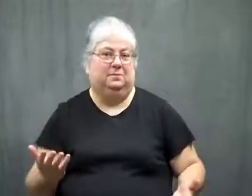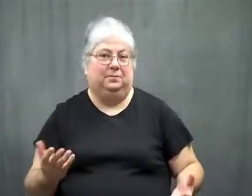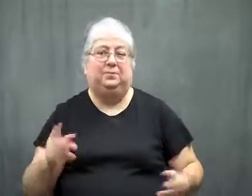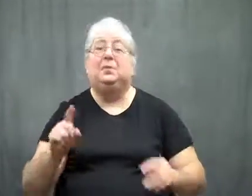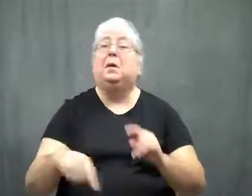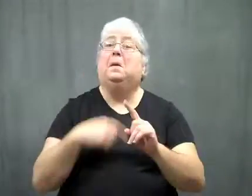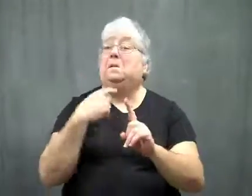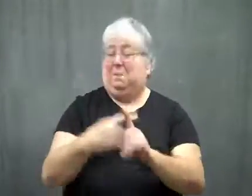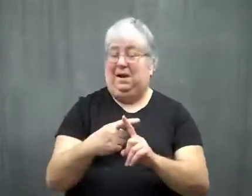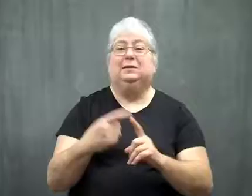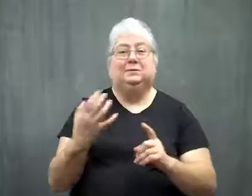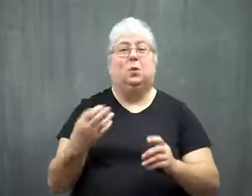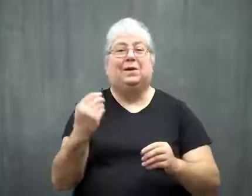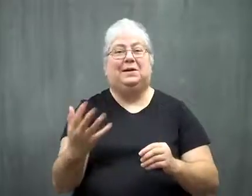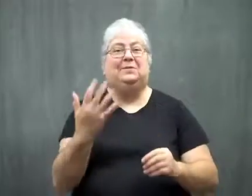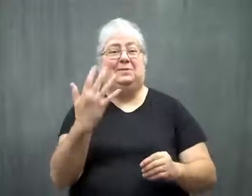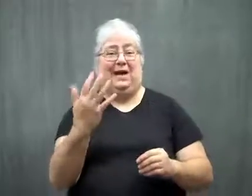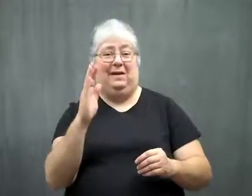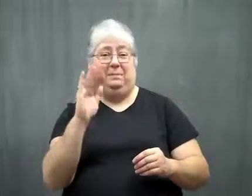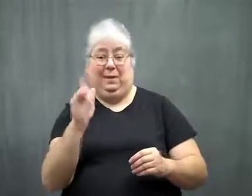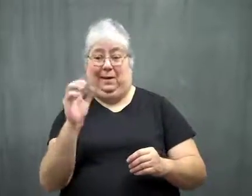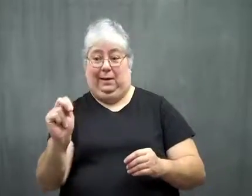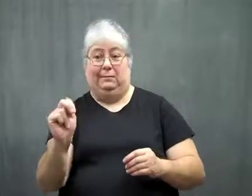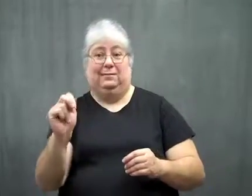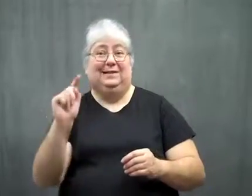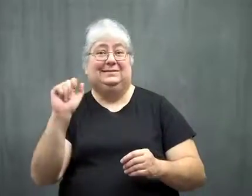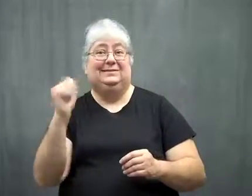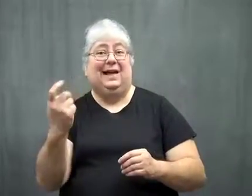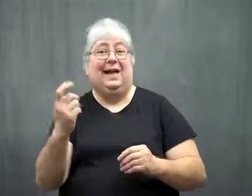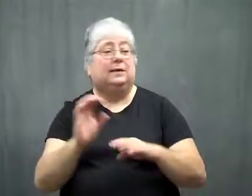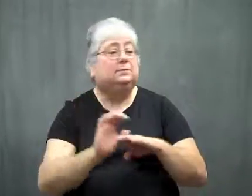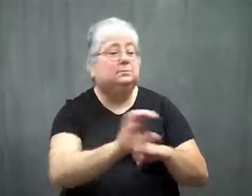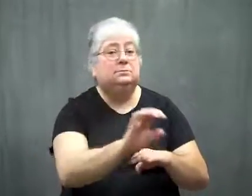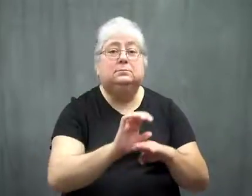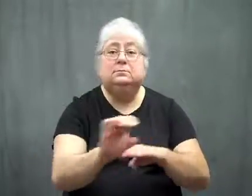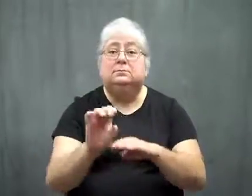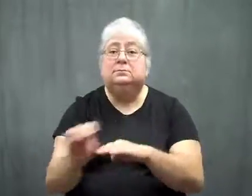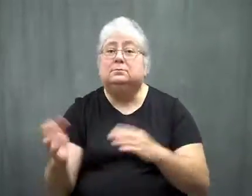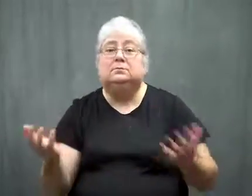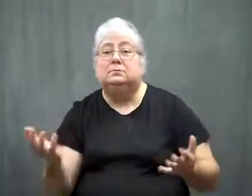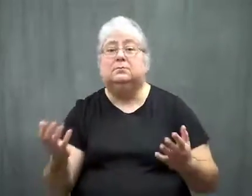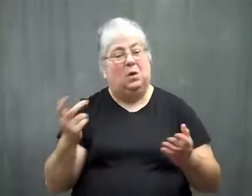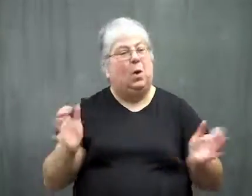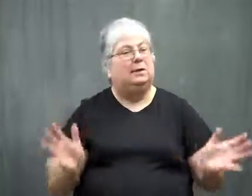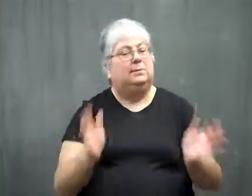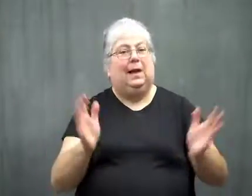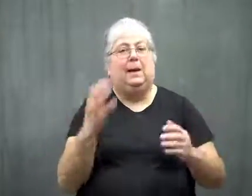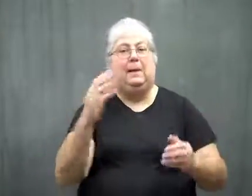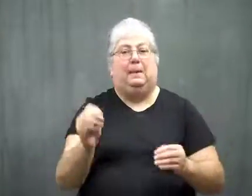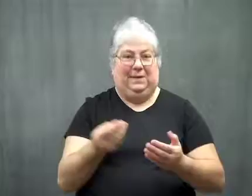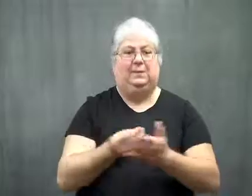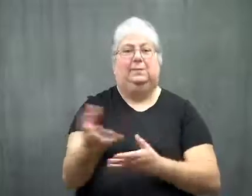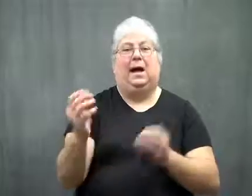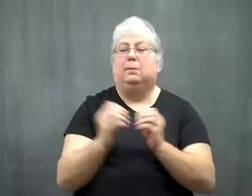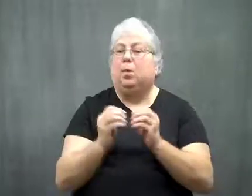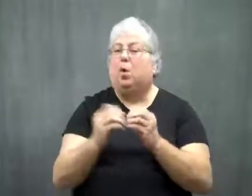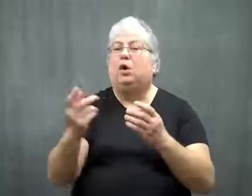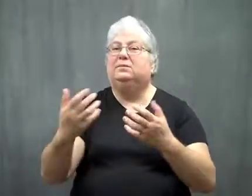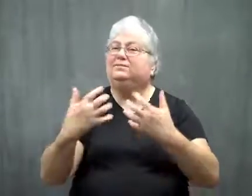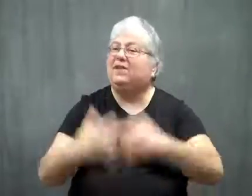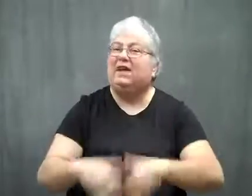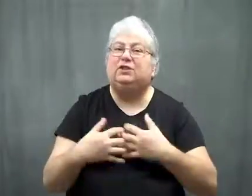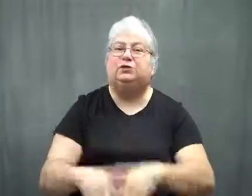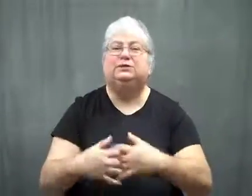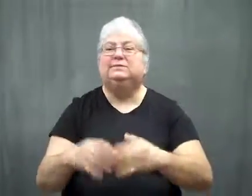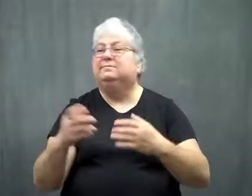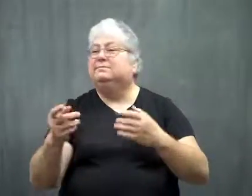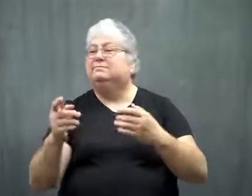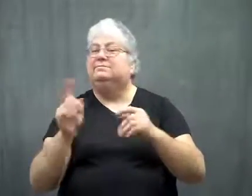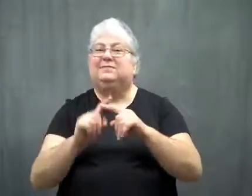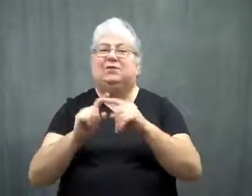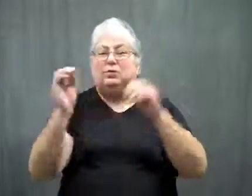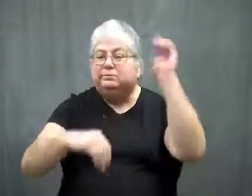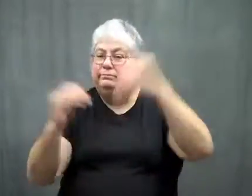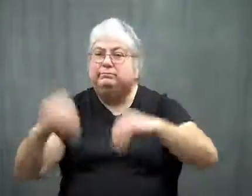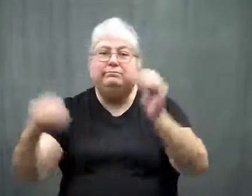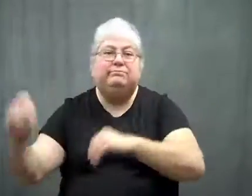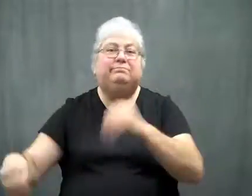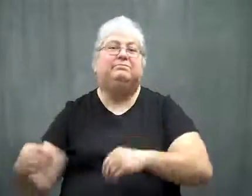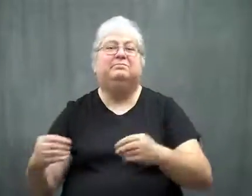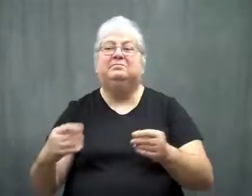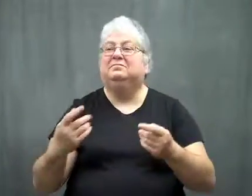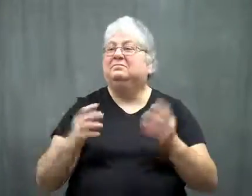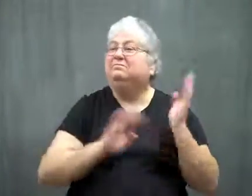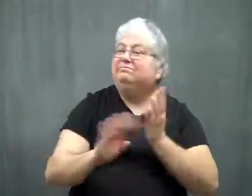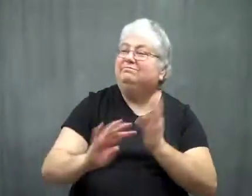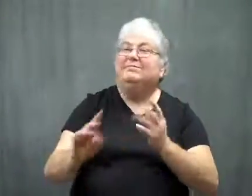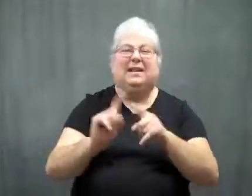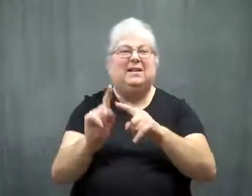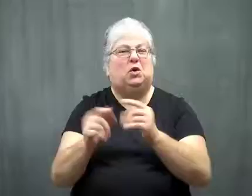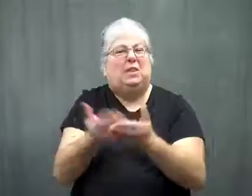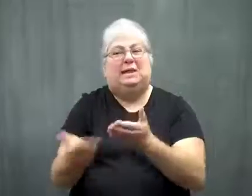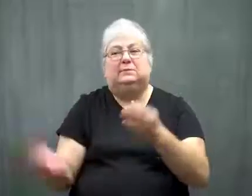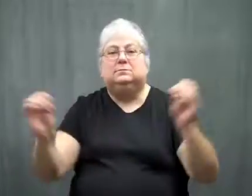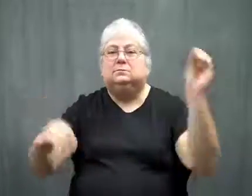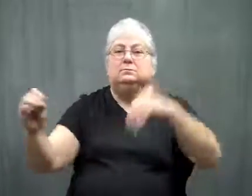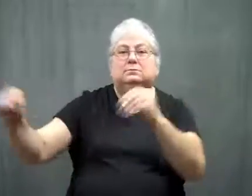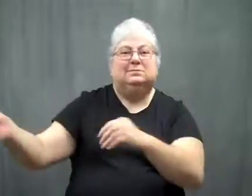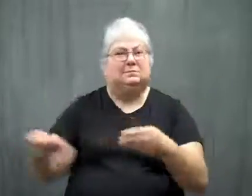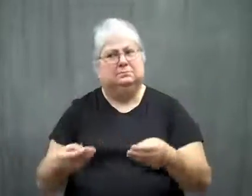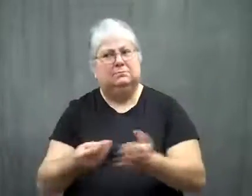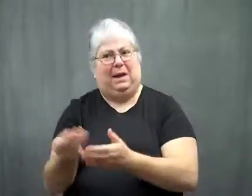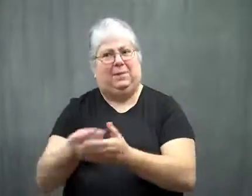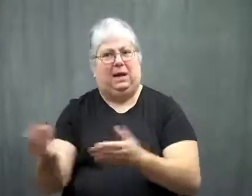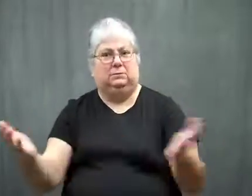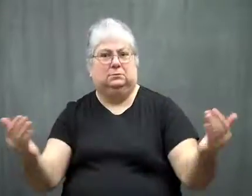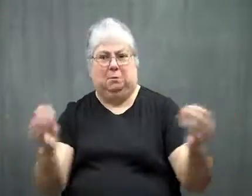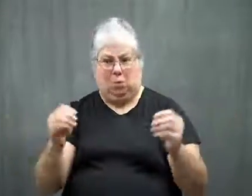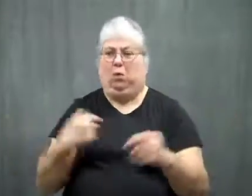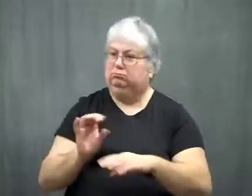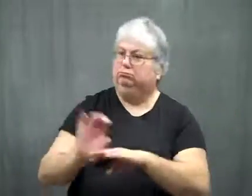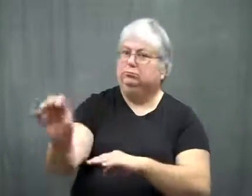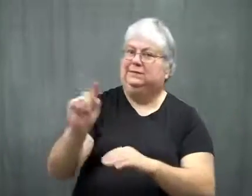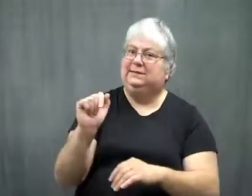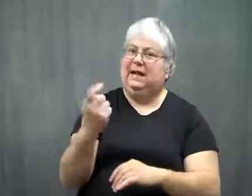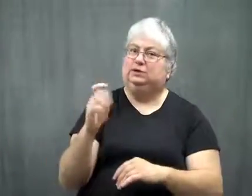$5 billion would be set aside for businesses to buy equipment and plants.